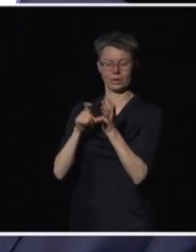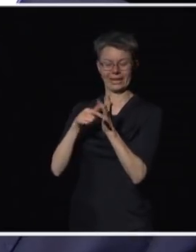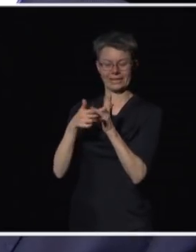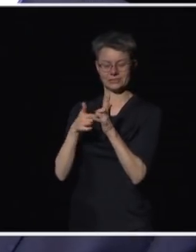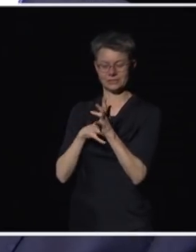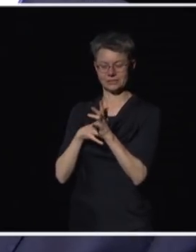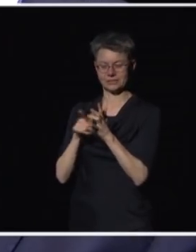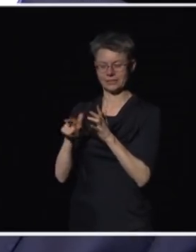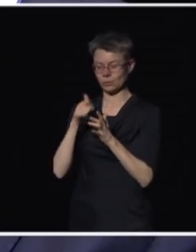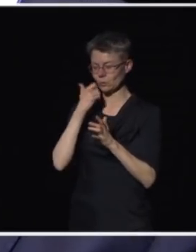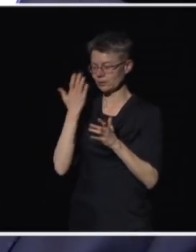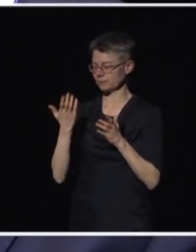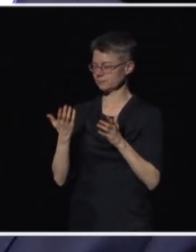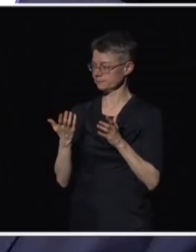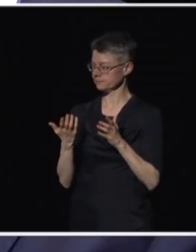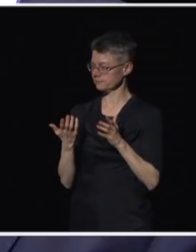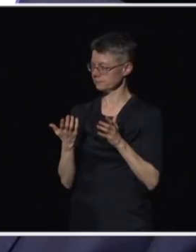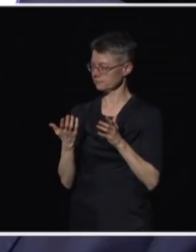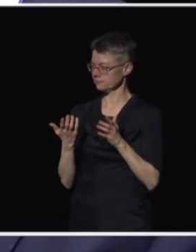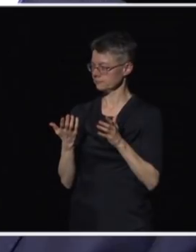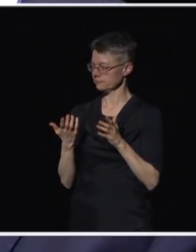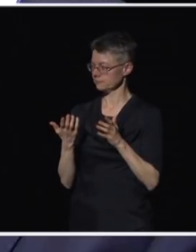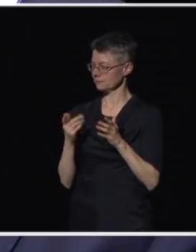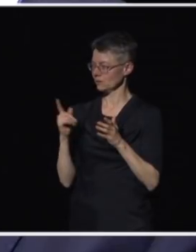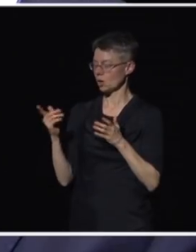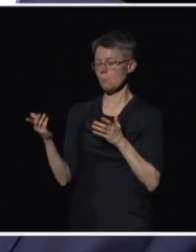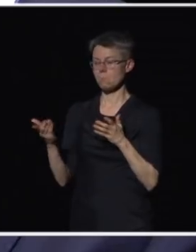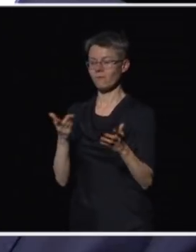of performative blackness that always struck me as kind of fake.